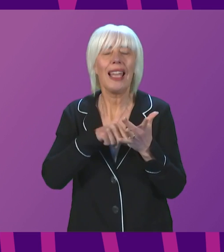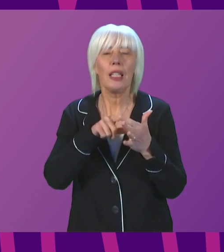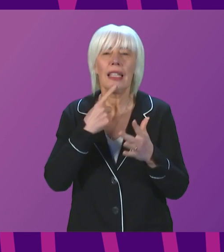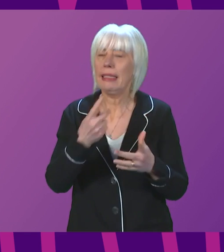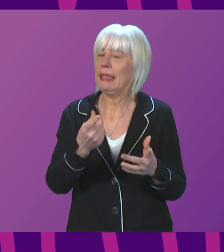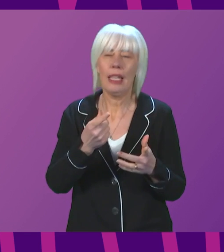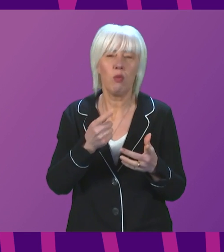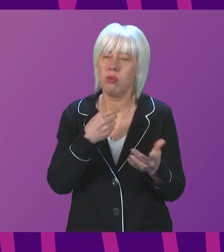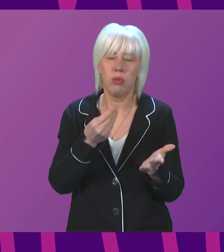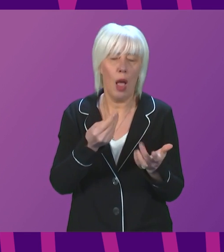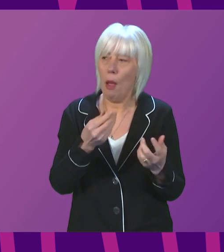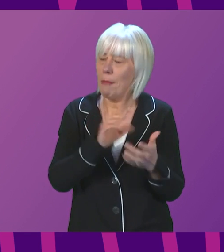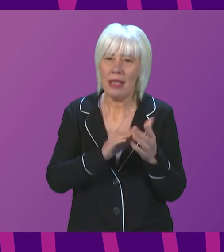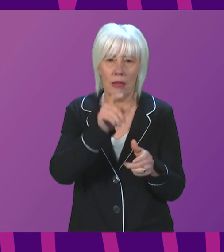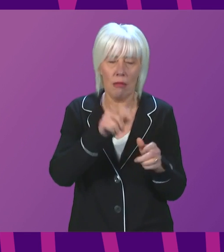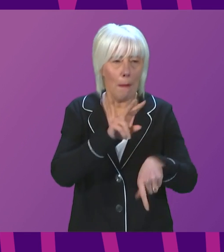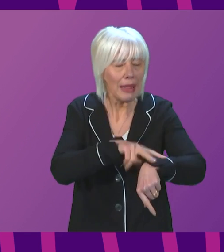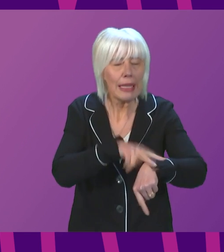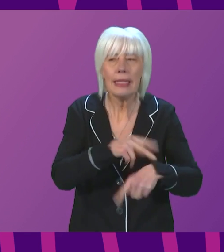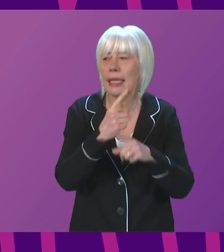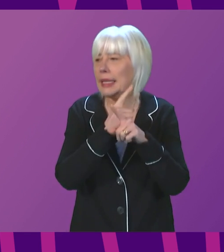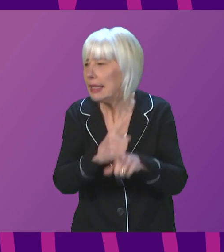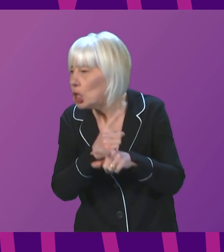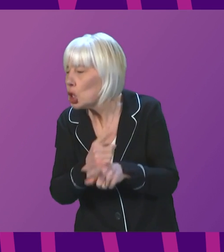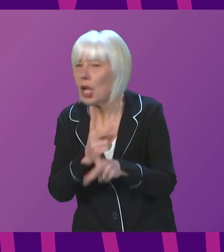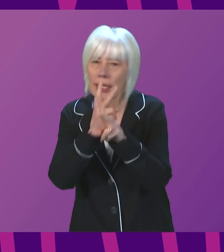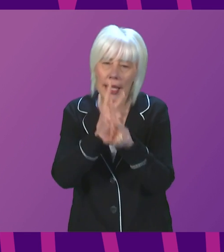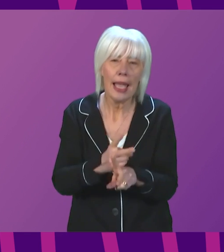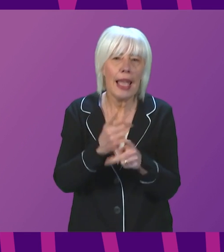on teachers, police officers, care staff and shift workers.